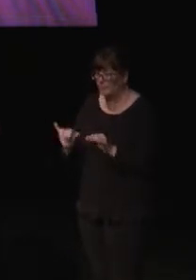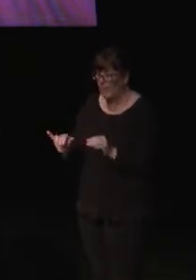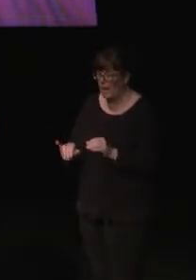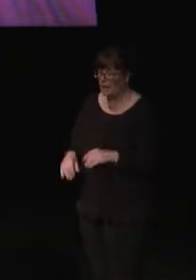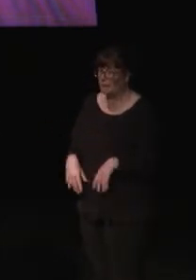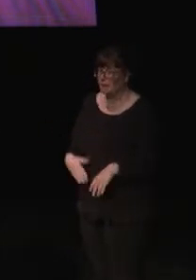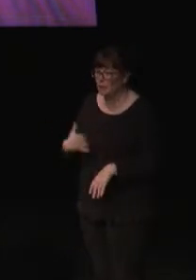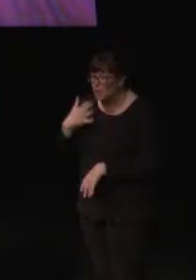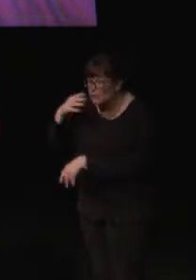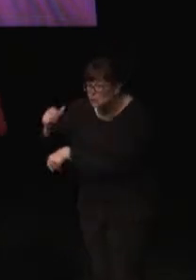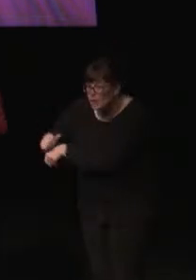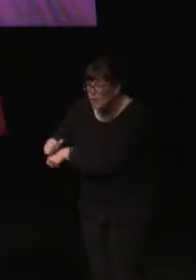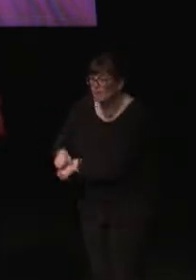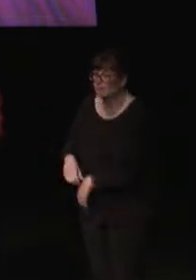like "Good job", "Go left". Oh...